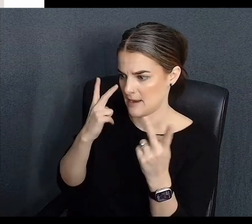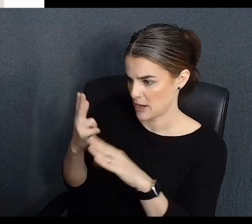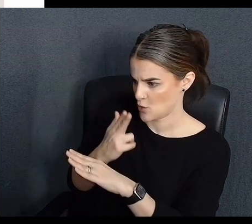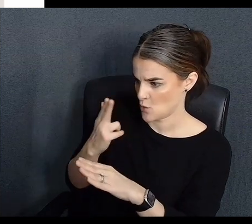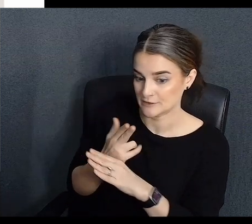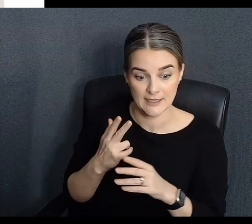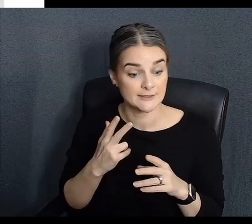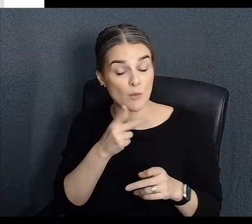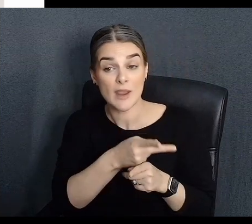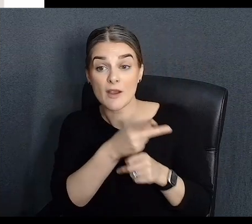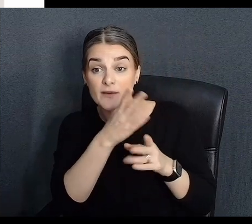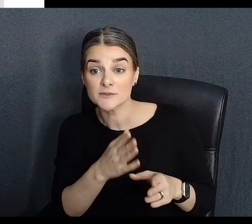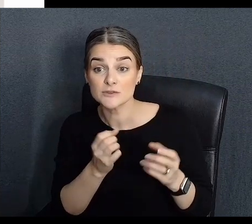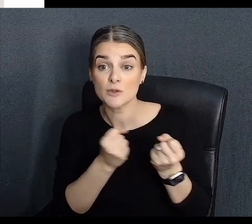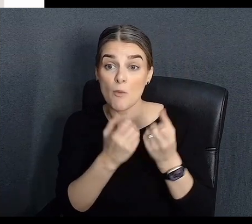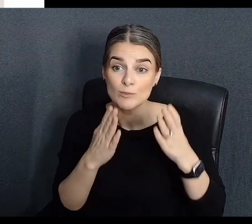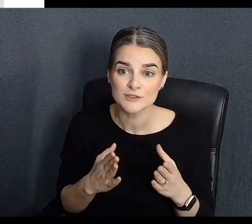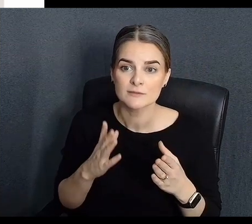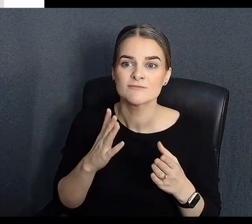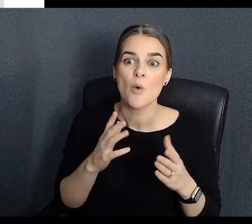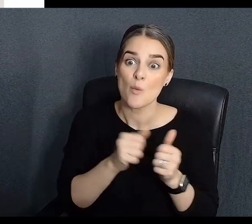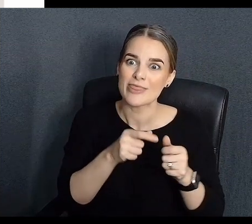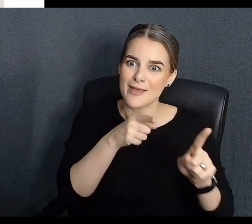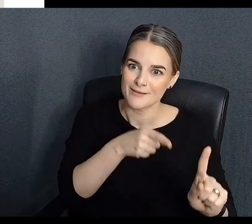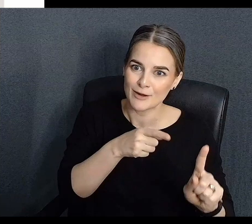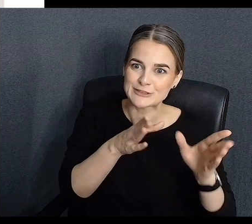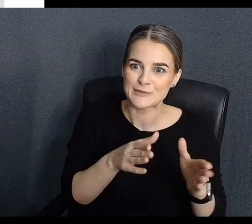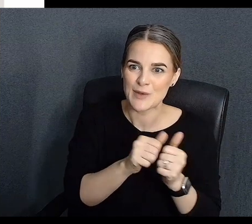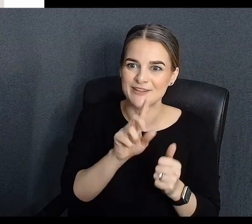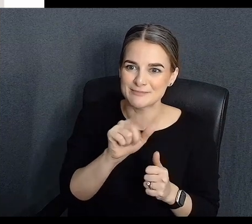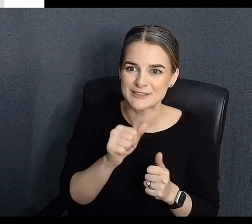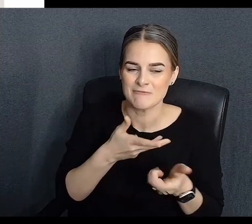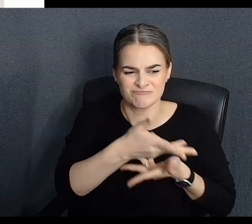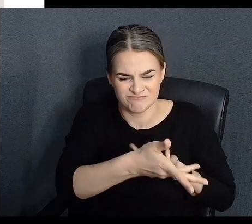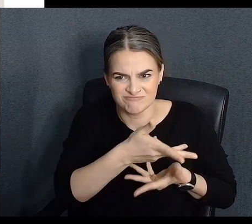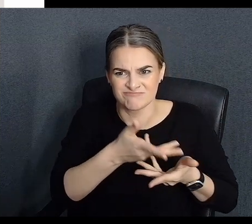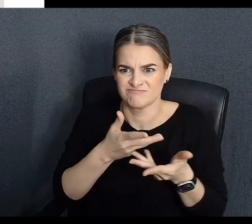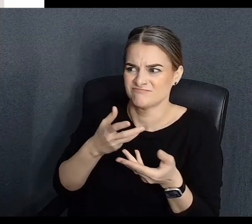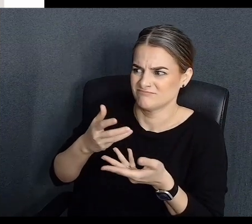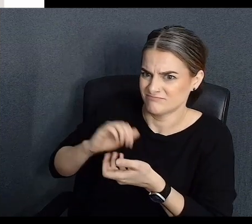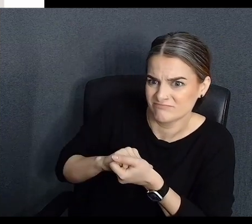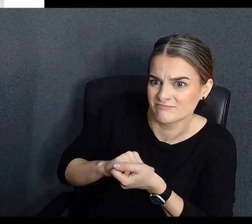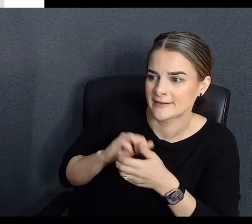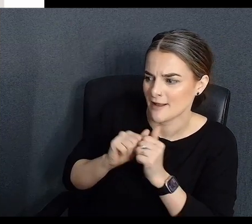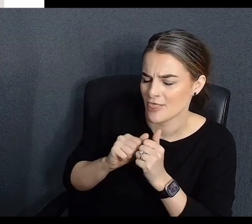with the individual to give them the best chance of learning how to use that system, and the best chance of being successful.